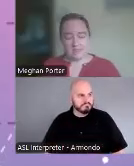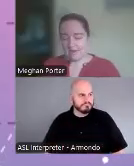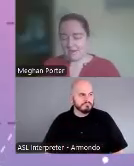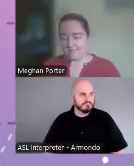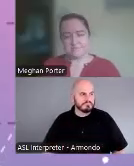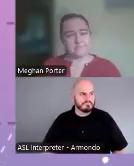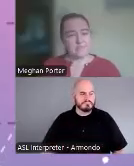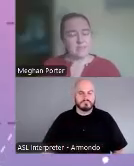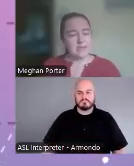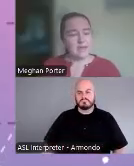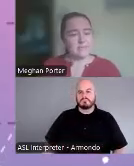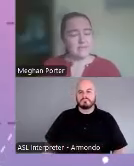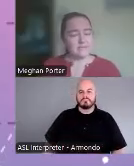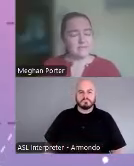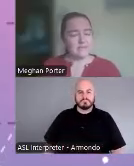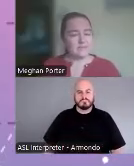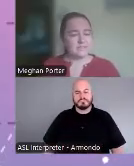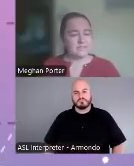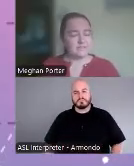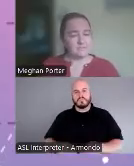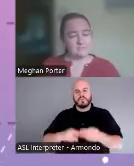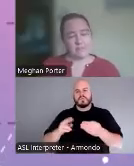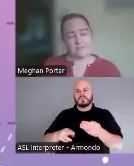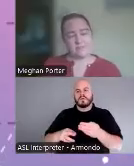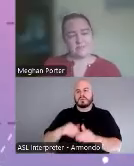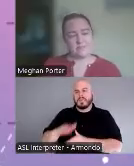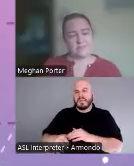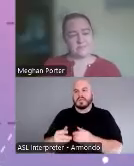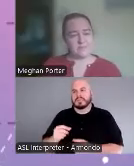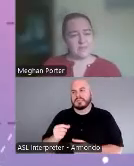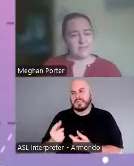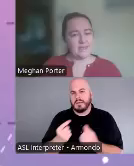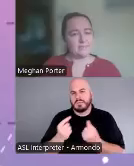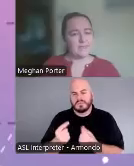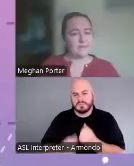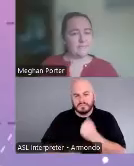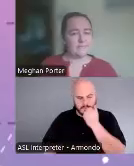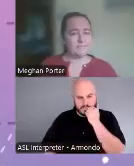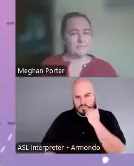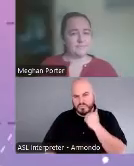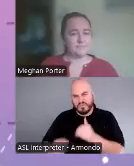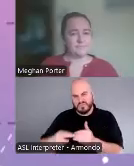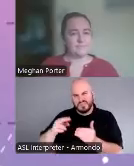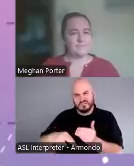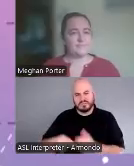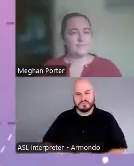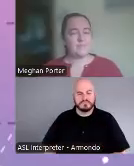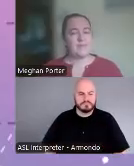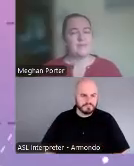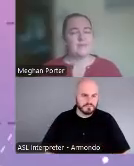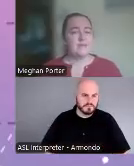All right. Next, I'll tell you about the results from the mini-campaign.